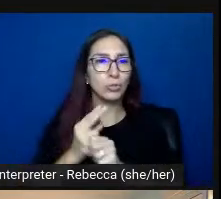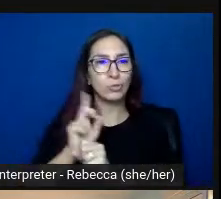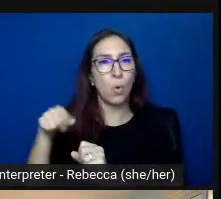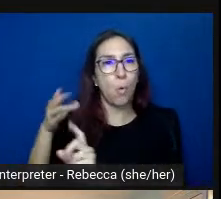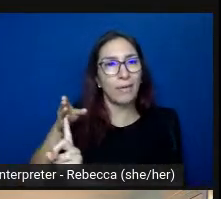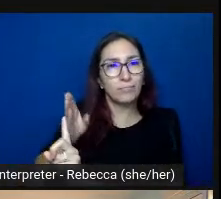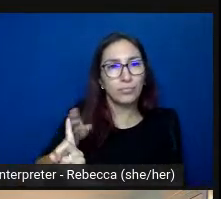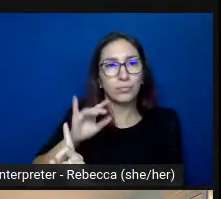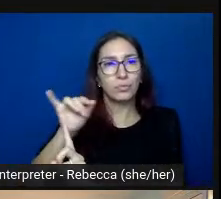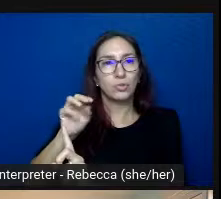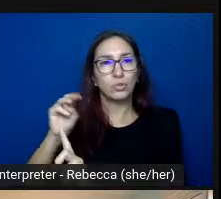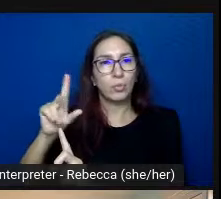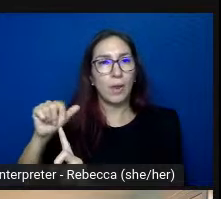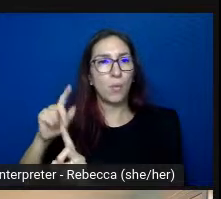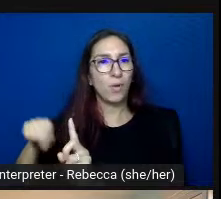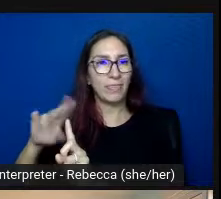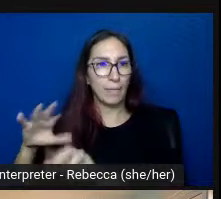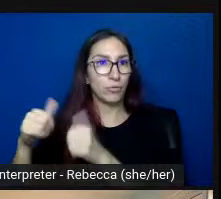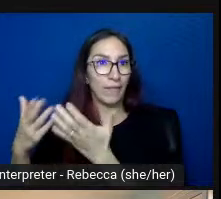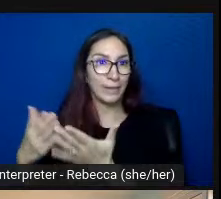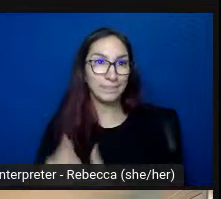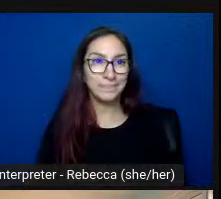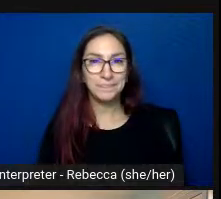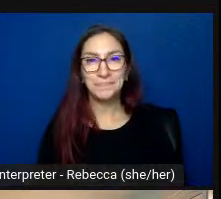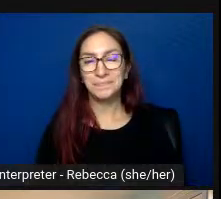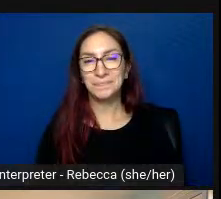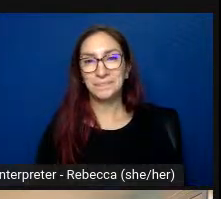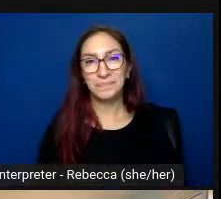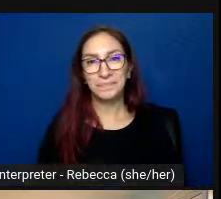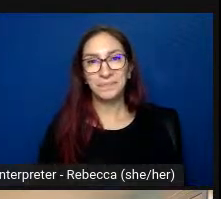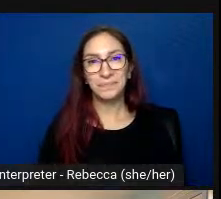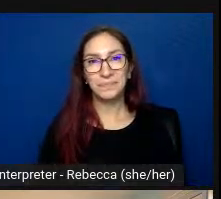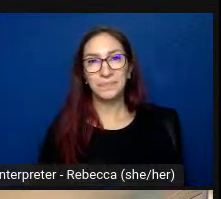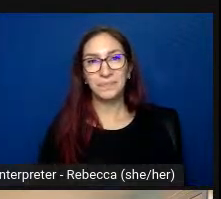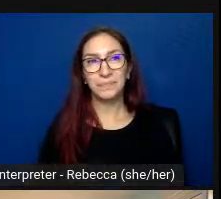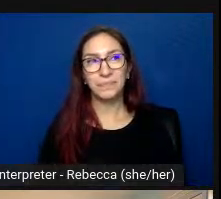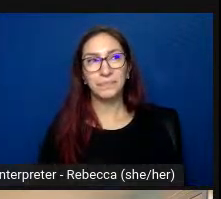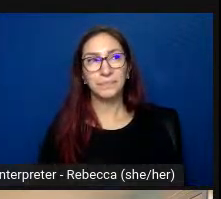It is something you can do and you can do great things just using what Joomla provides.